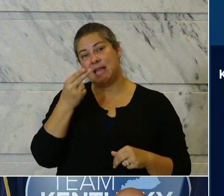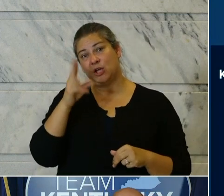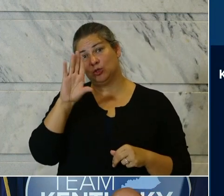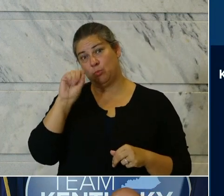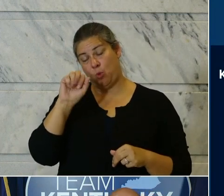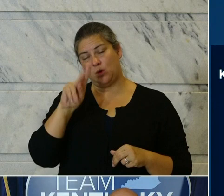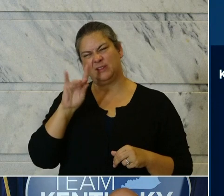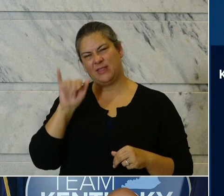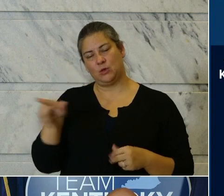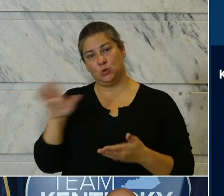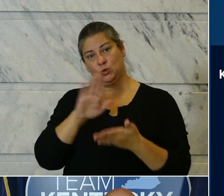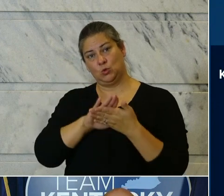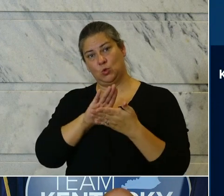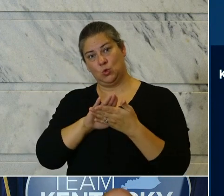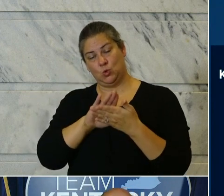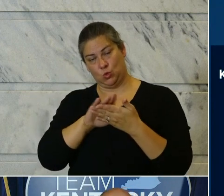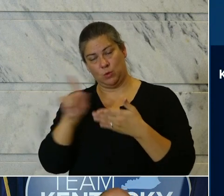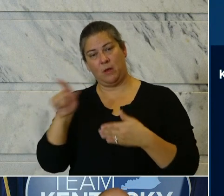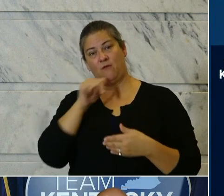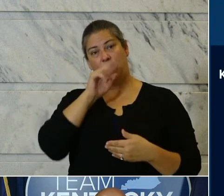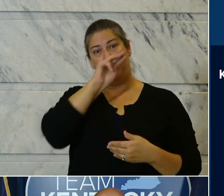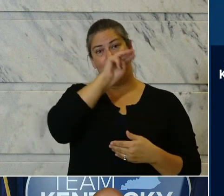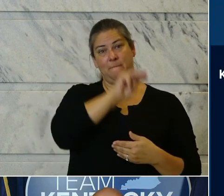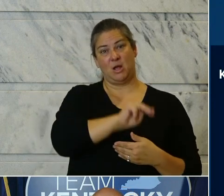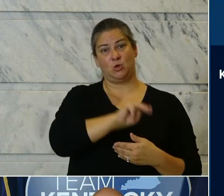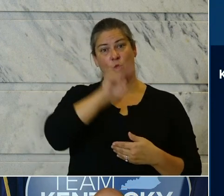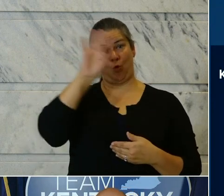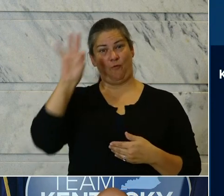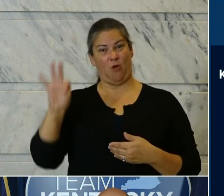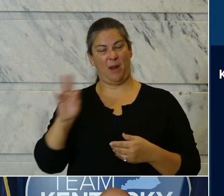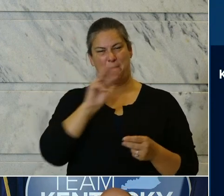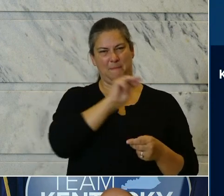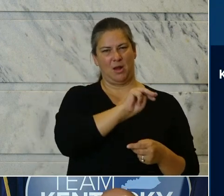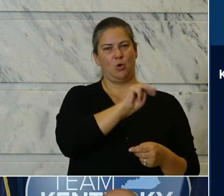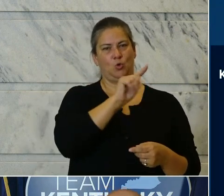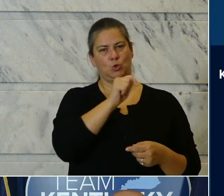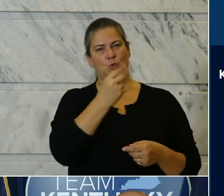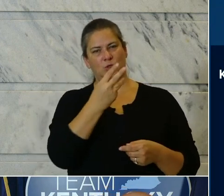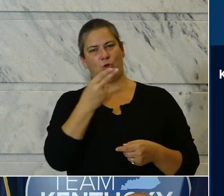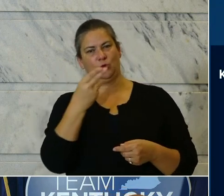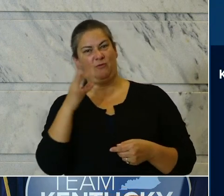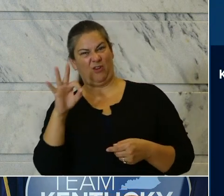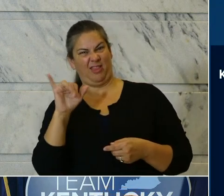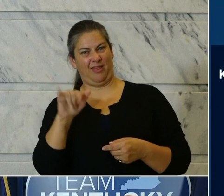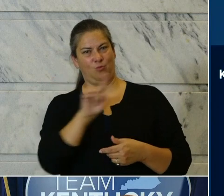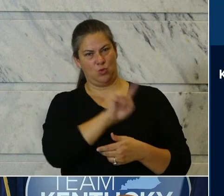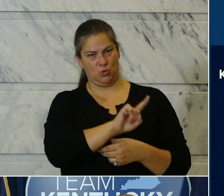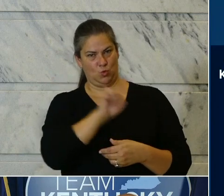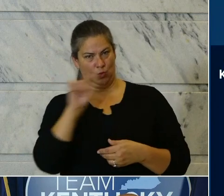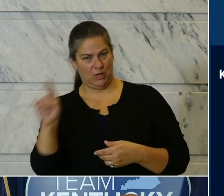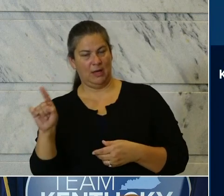REPORTED DASHBOARD. SO THIS IS WHERE THE SCHOOLS ARE SUPPOSED TO GO EVERY MONDAY TO FRIDAY